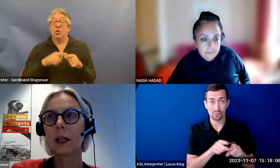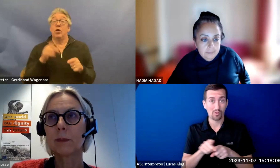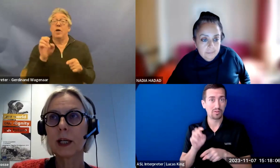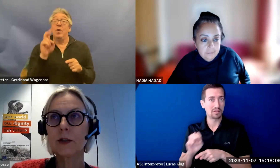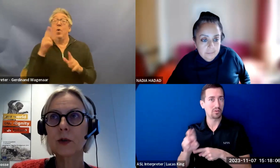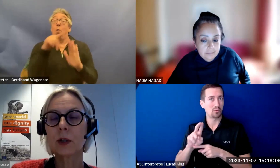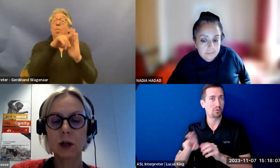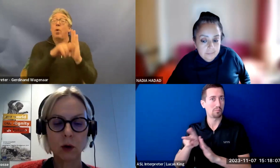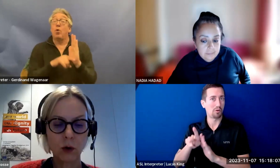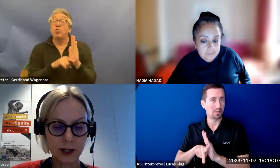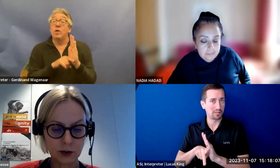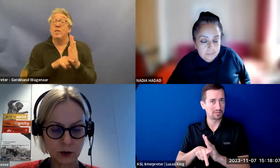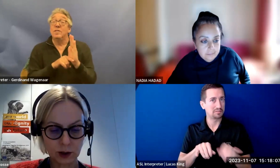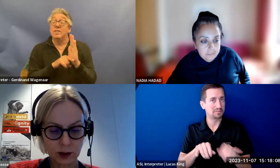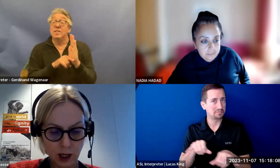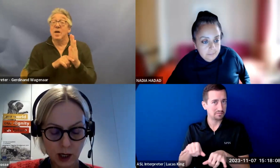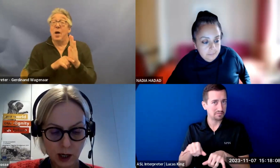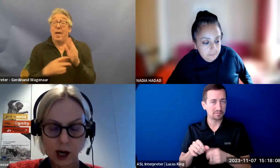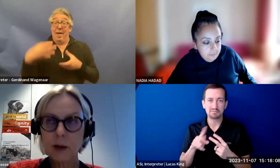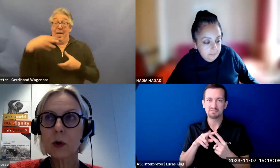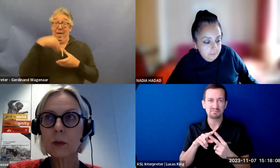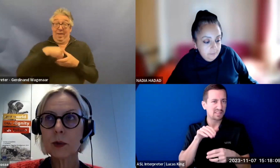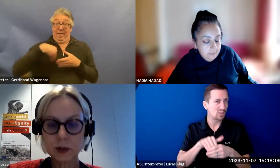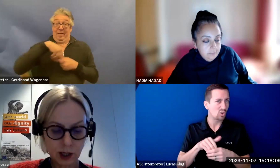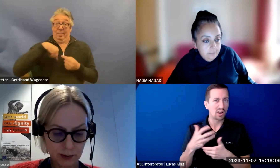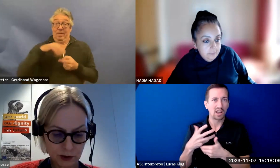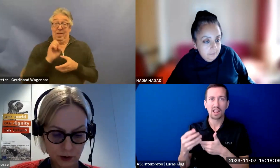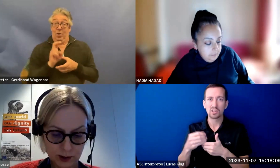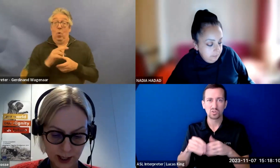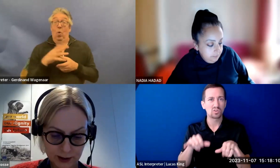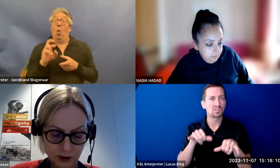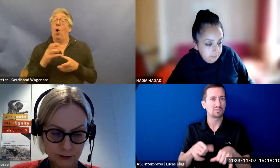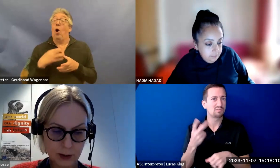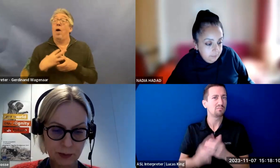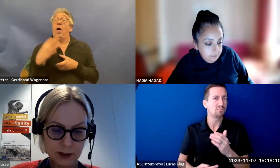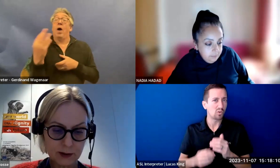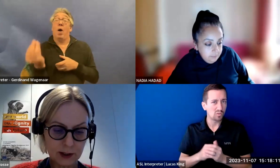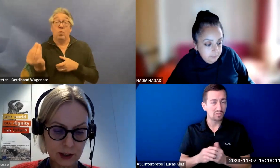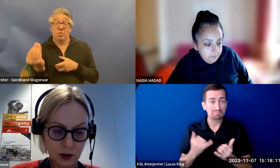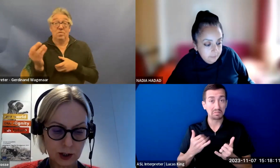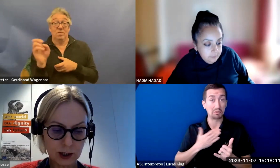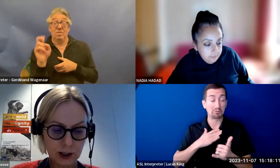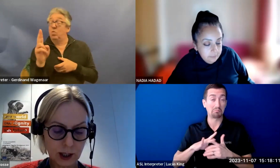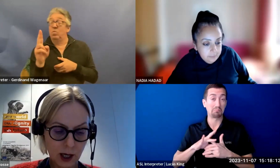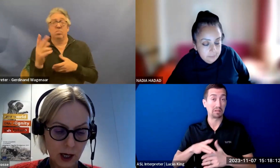They can be internal or external. I'm almost coming to the end of my presentation.